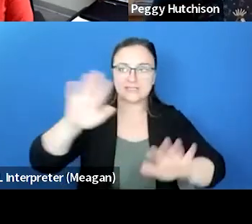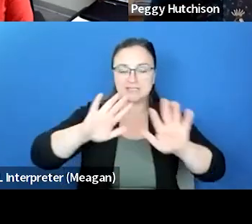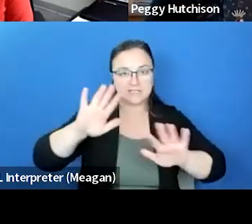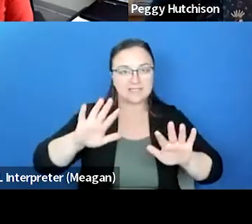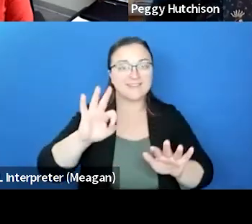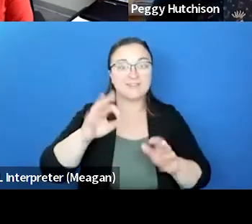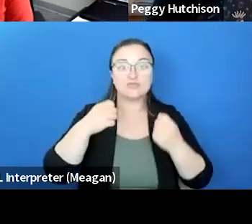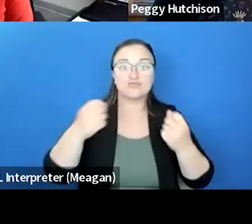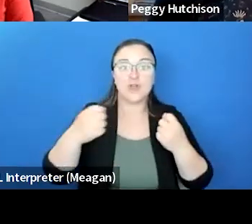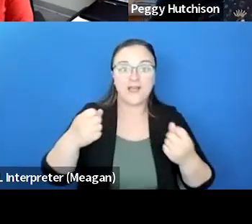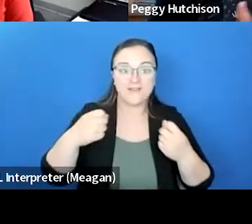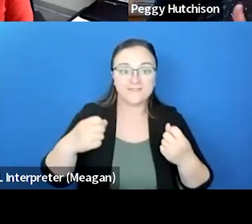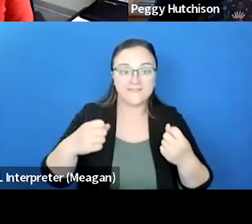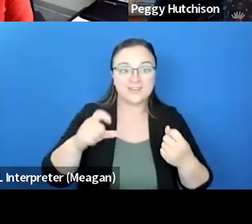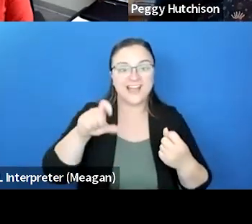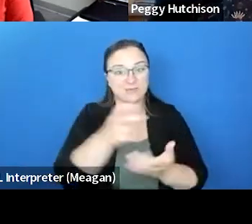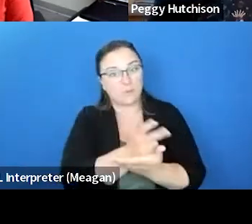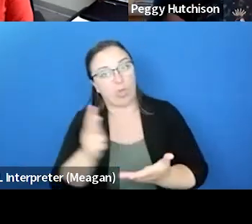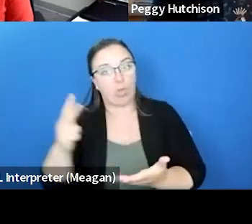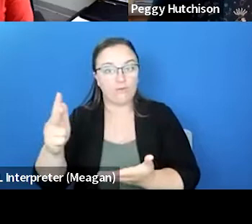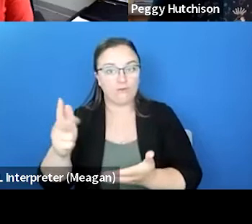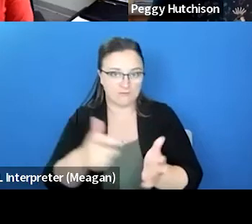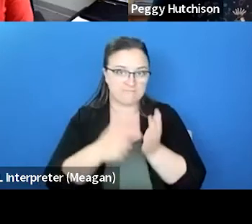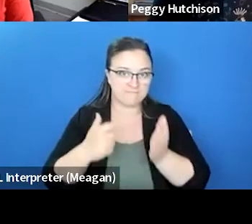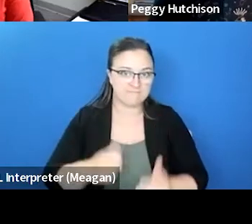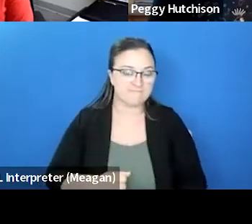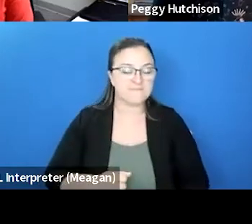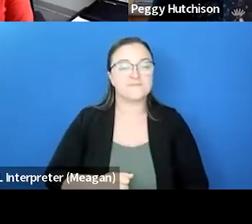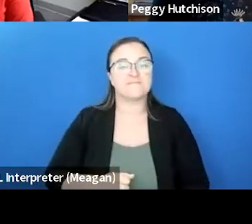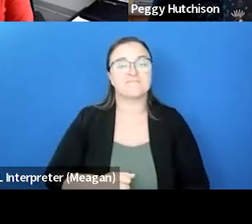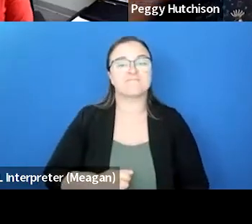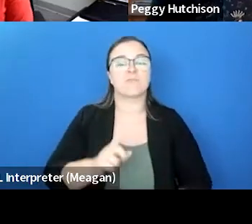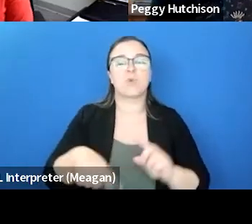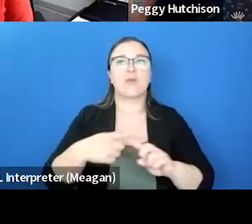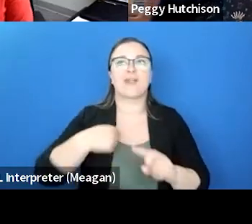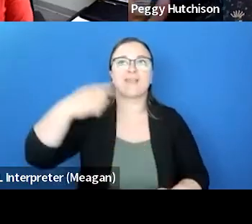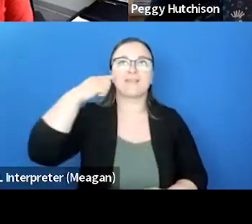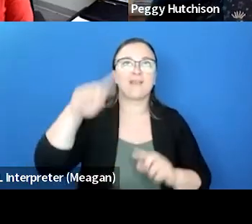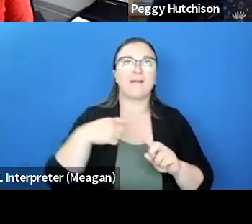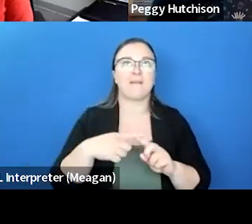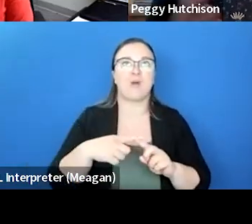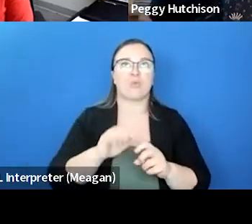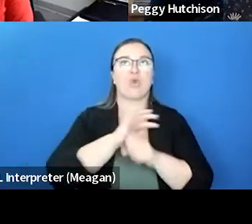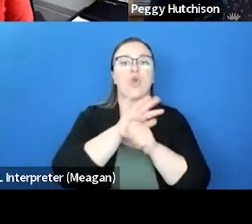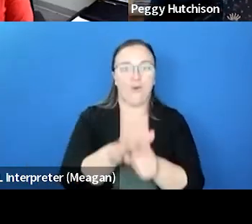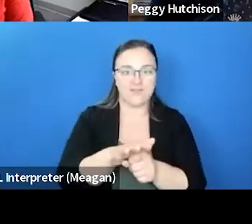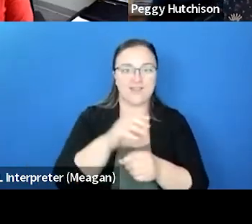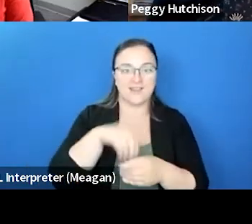on the freeway, you actually need to pull over. And when I think about the onset of COVID in our community,